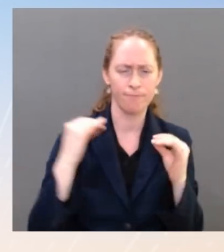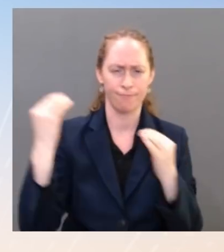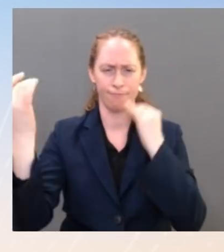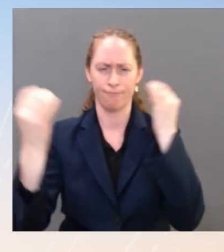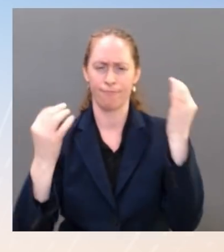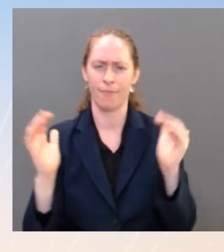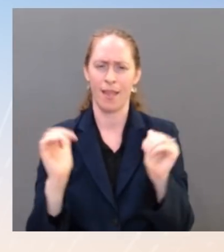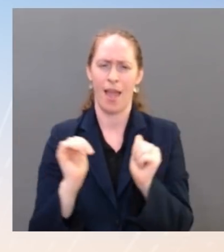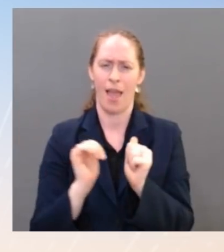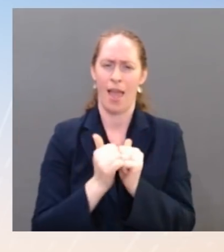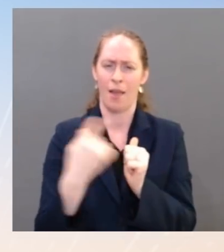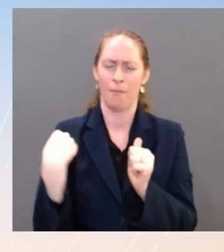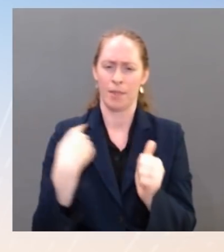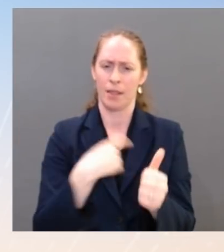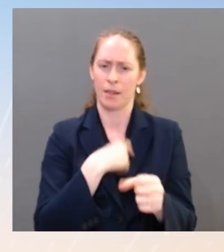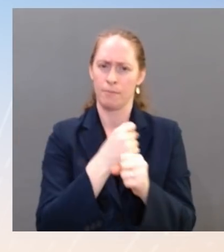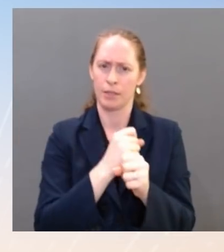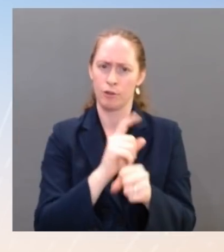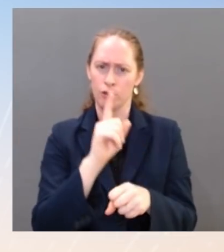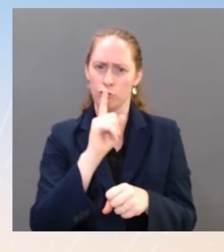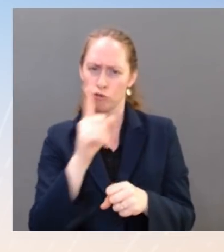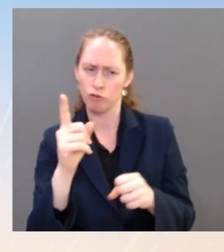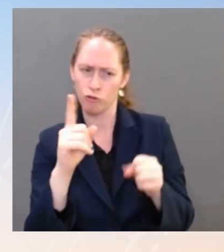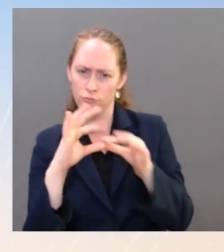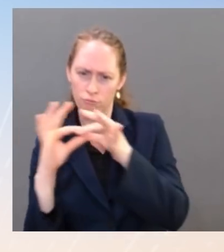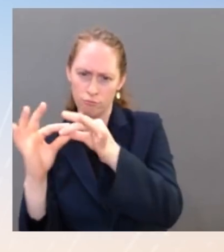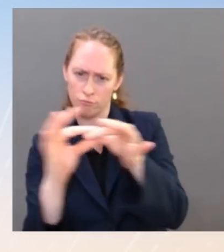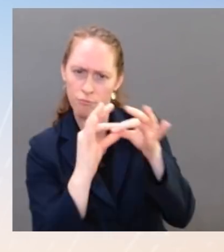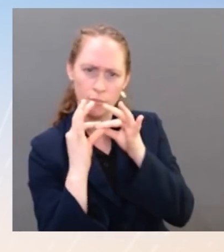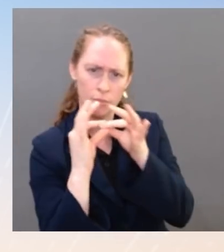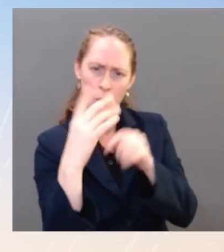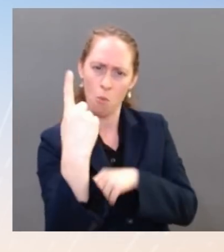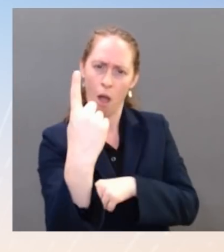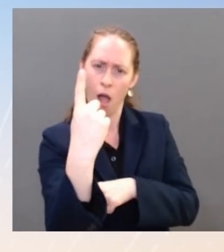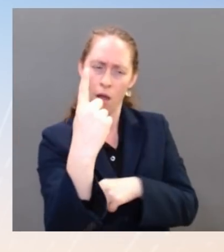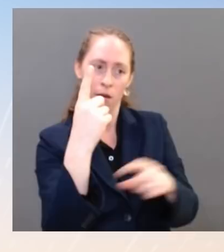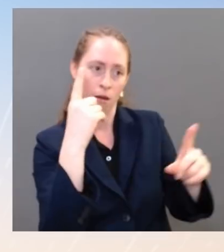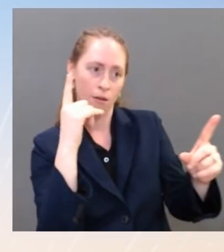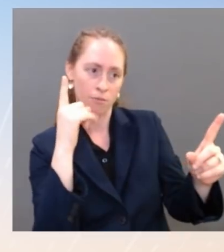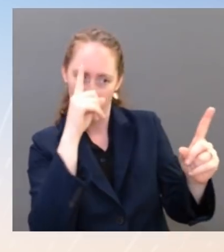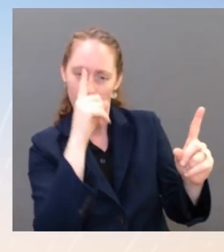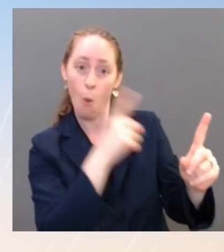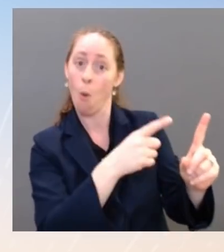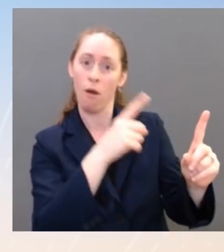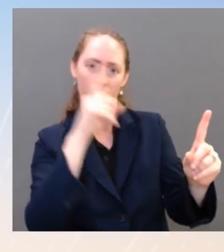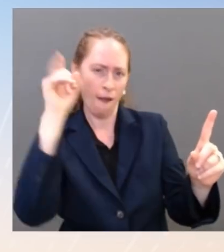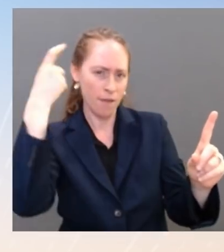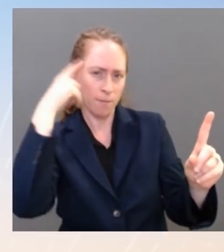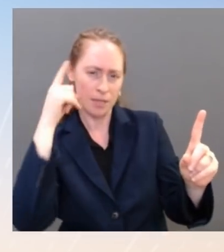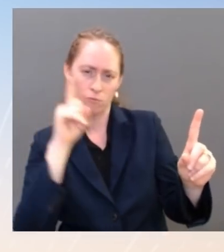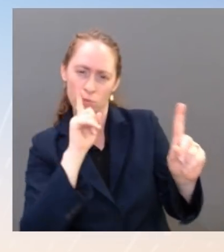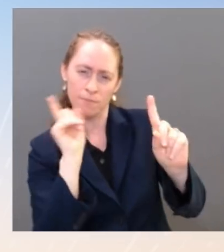Through this milestone law, we are building a better America for working families and communities across the country.